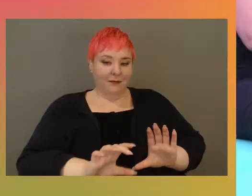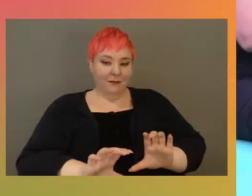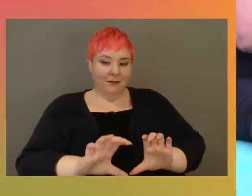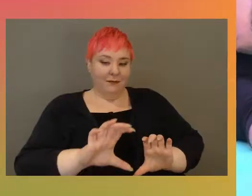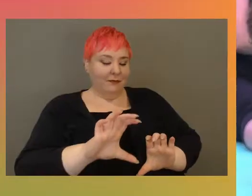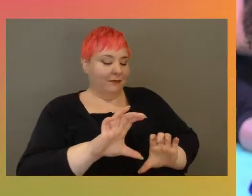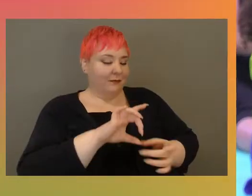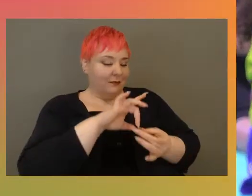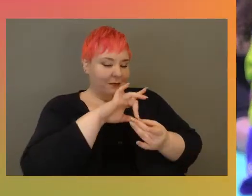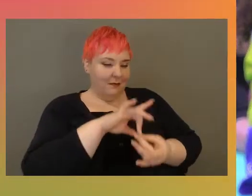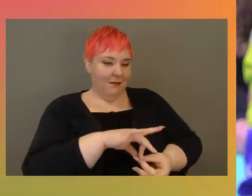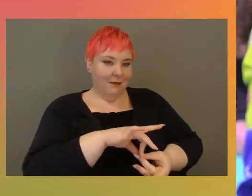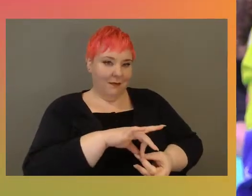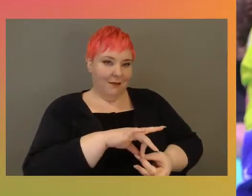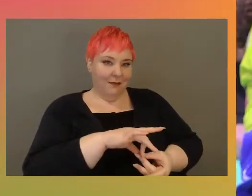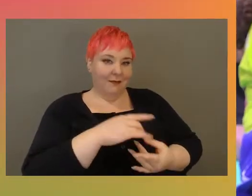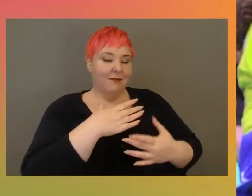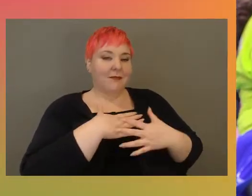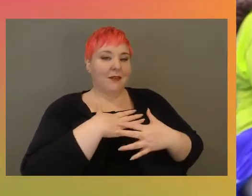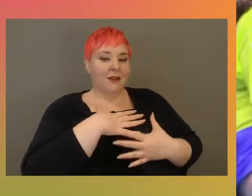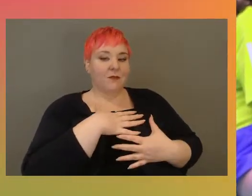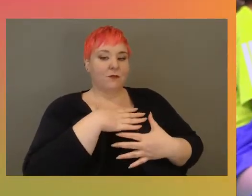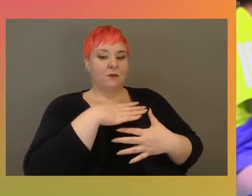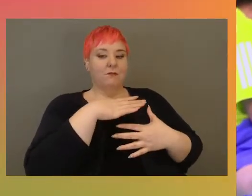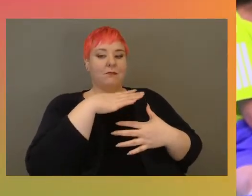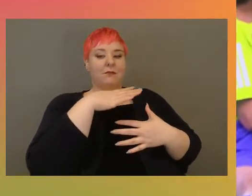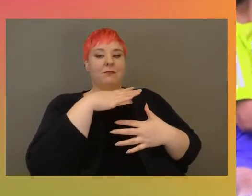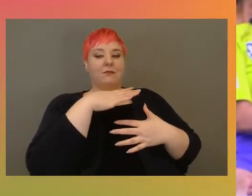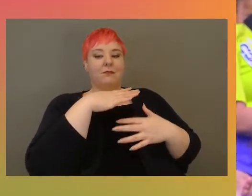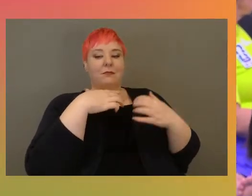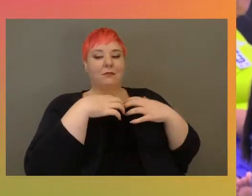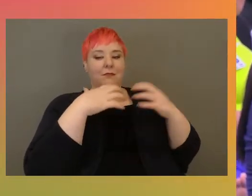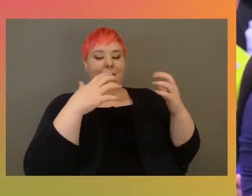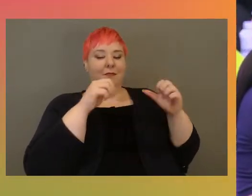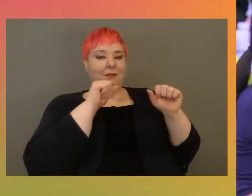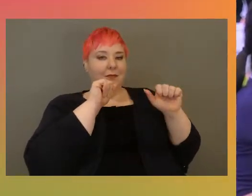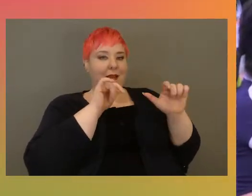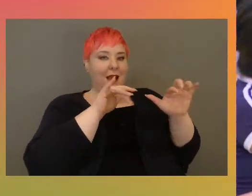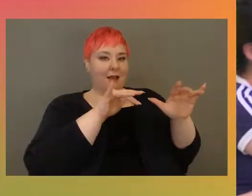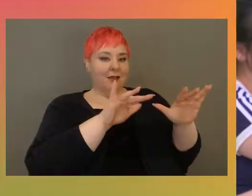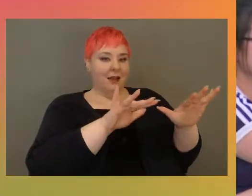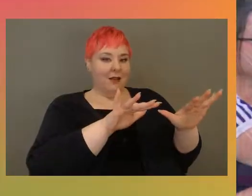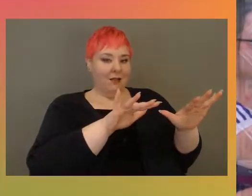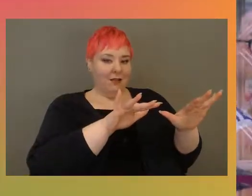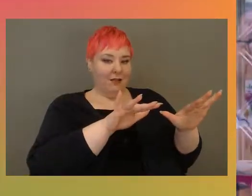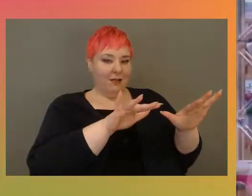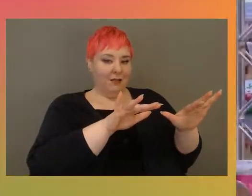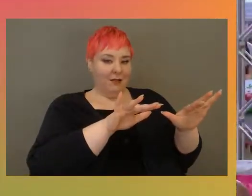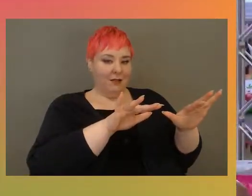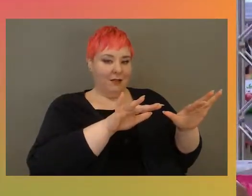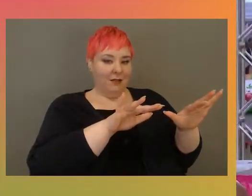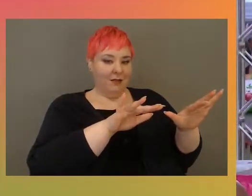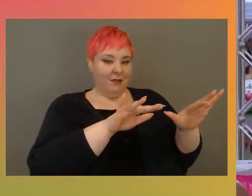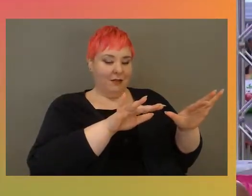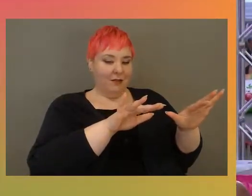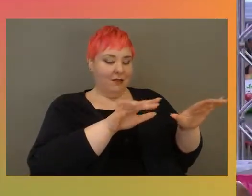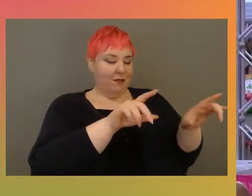BELLY EMPTIES, NAVEL MOVES TO SPINE. TAILBONE MOVES TO THE CENTER OF THE EARTH. CHEST RISES TO THE SKY.